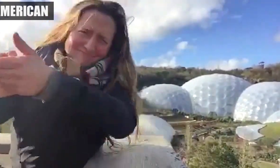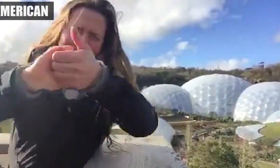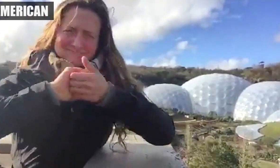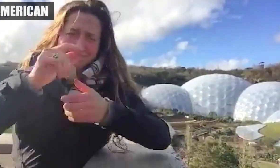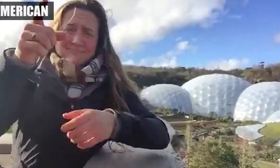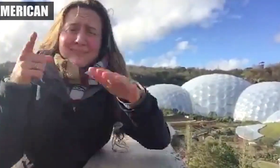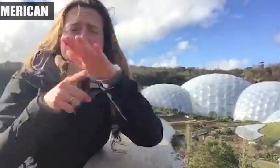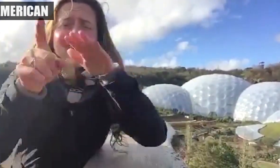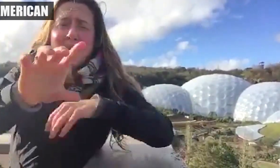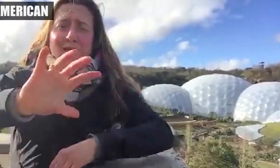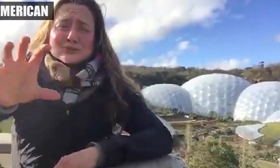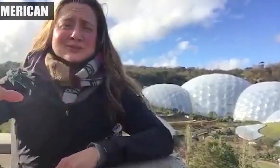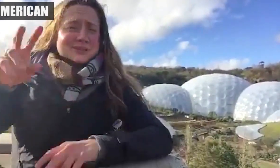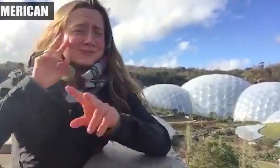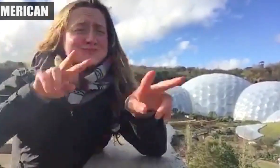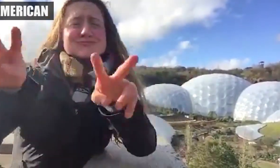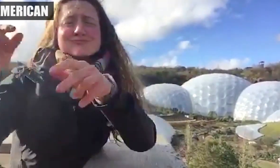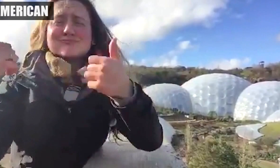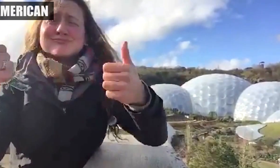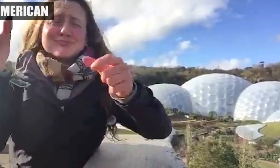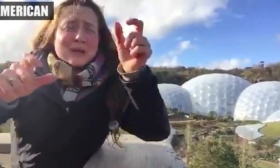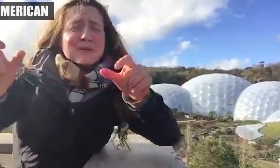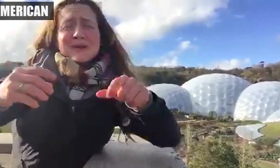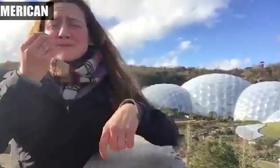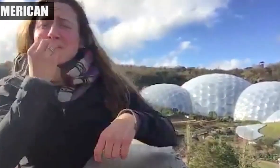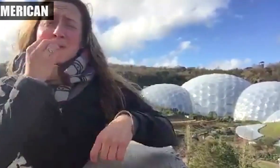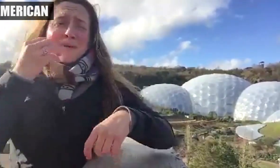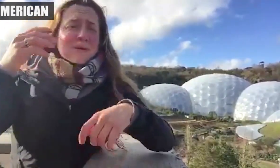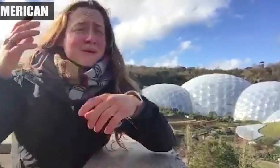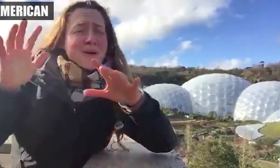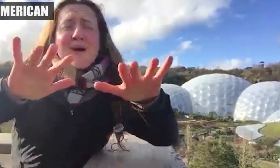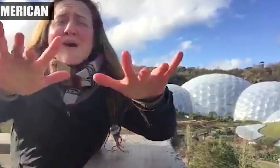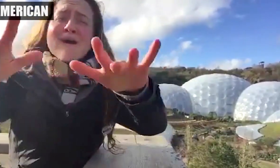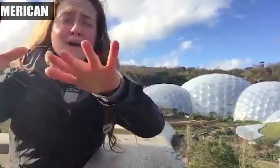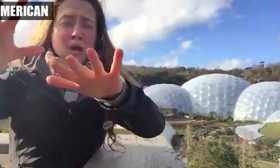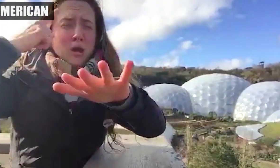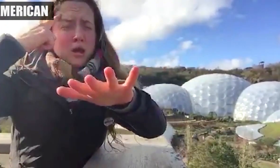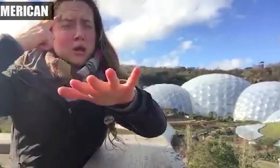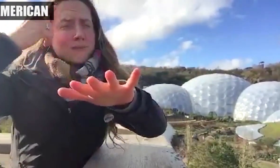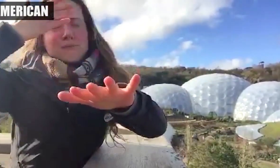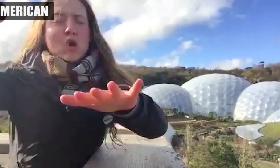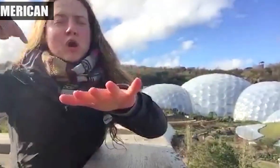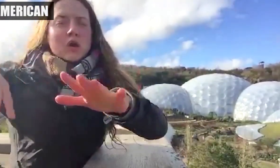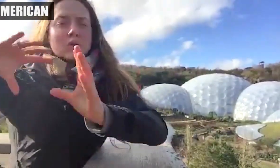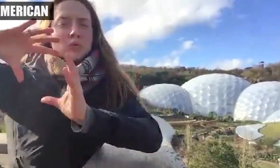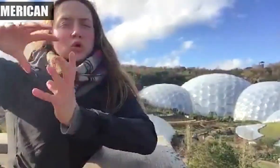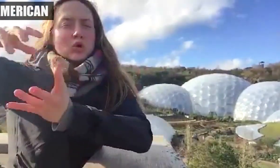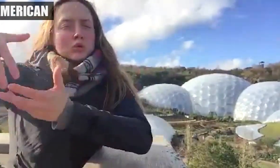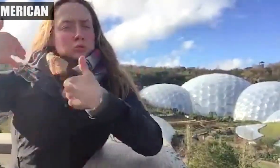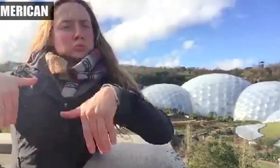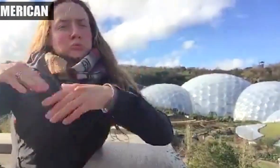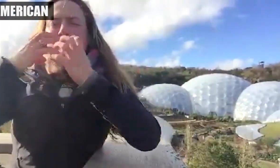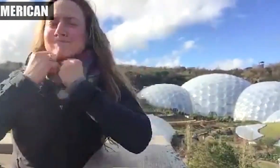Explore new countries, meet new people, taste new food. but don't forget the Earth, the Earth comes first.